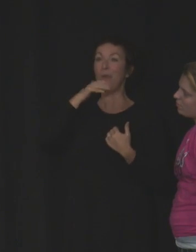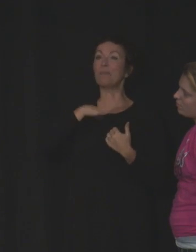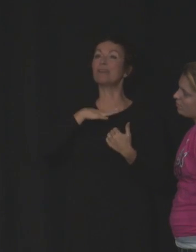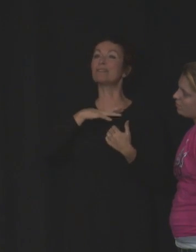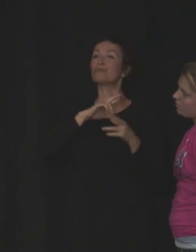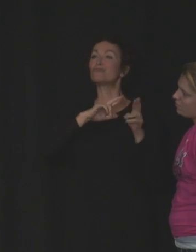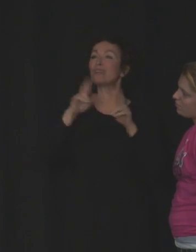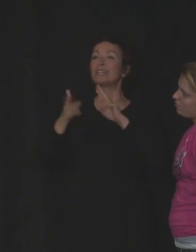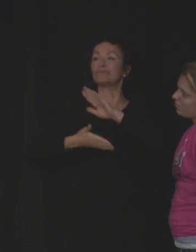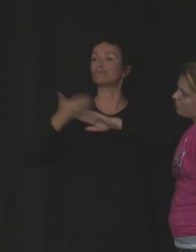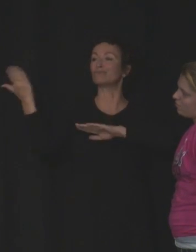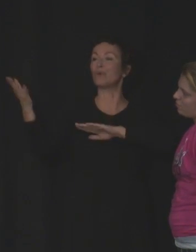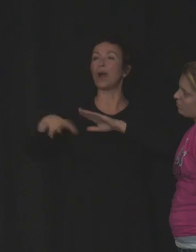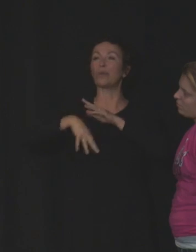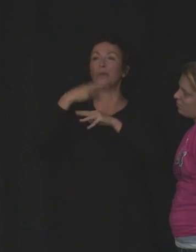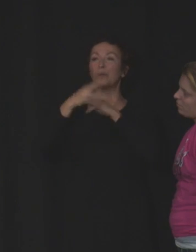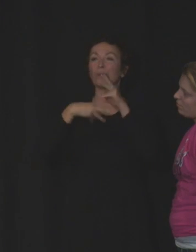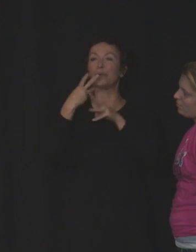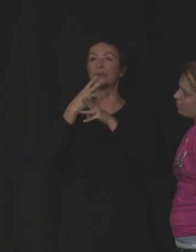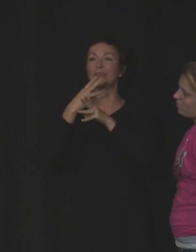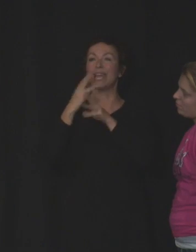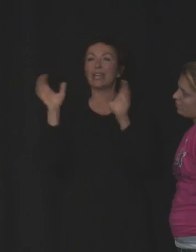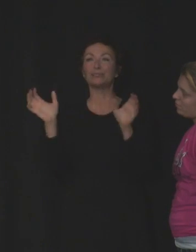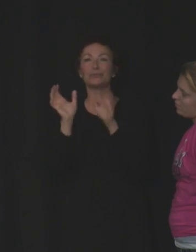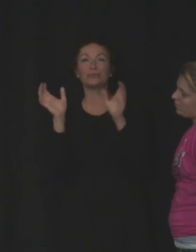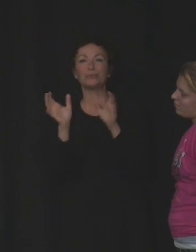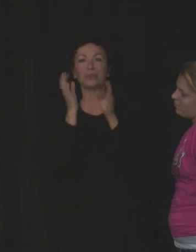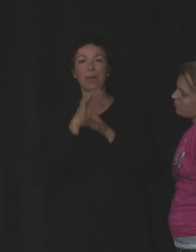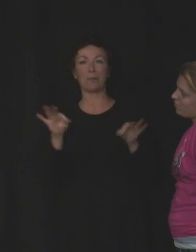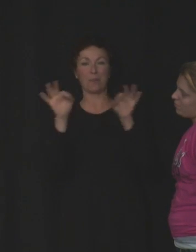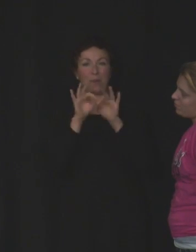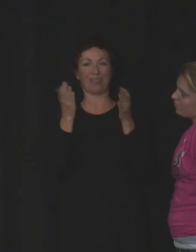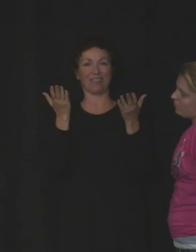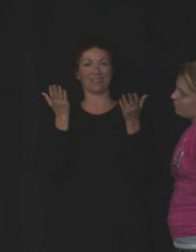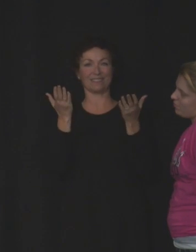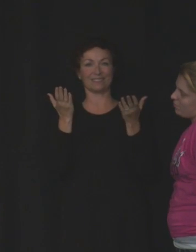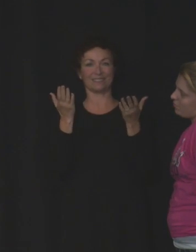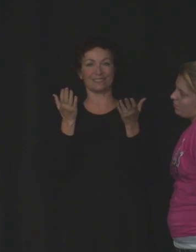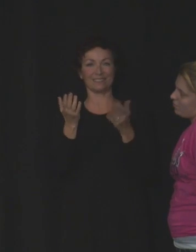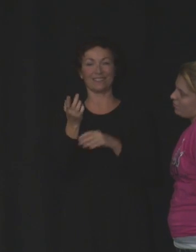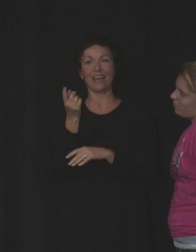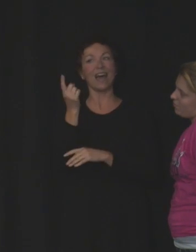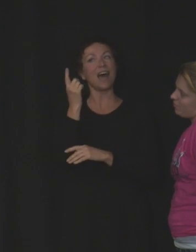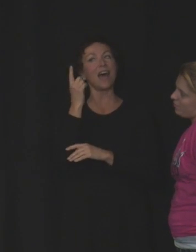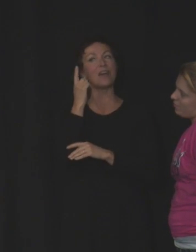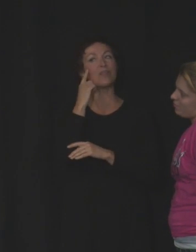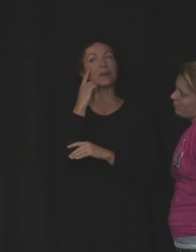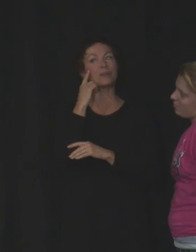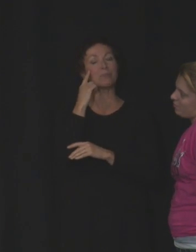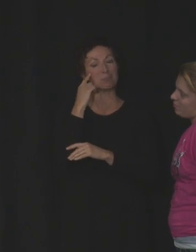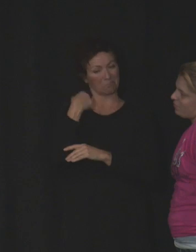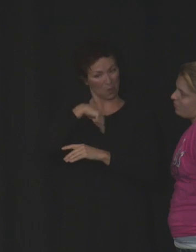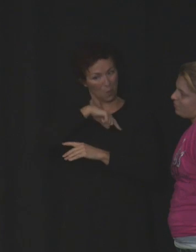and do important things. And I thought we helped them do that.